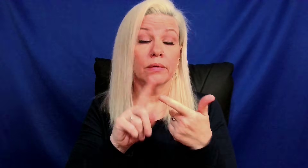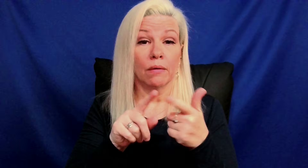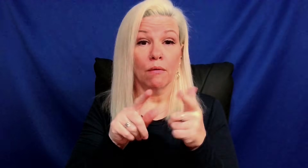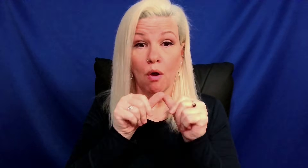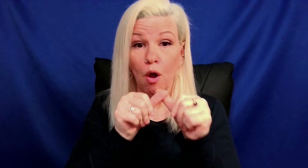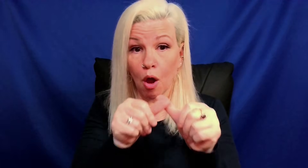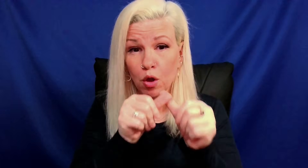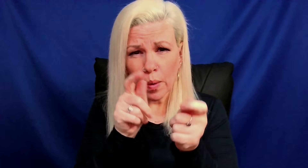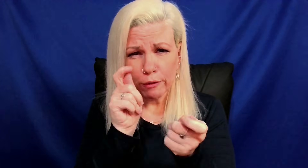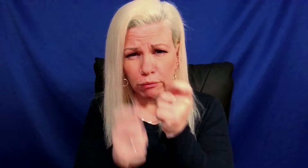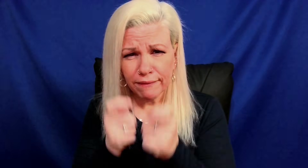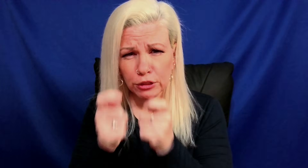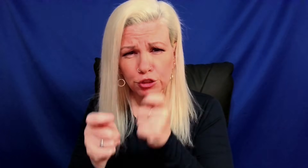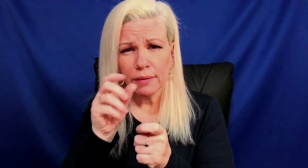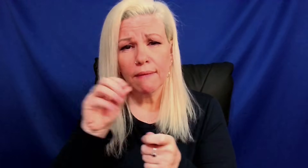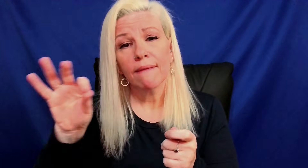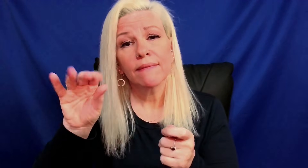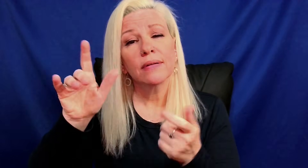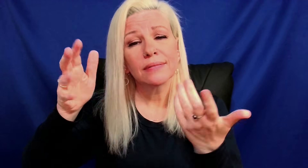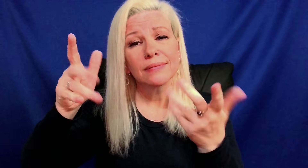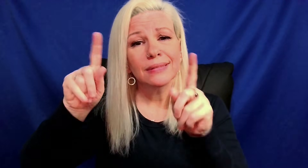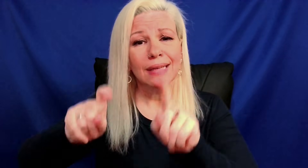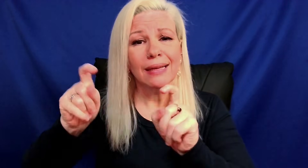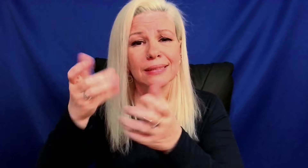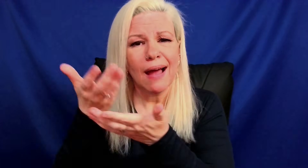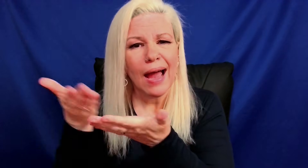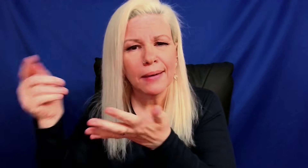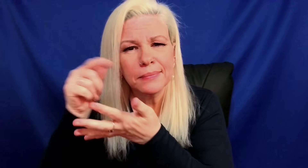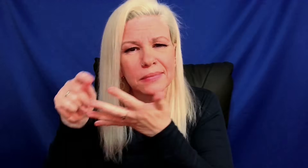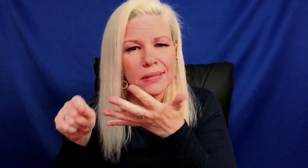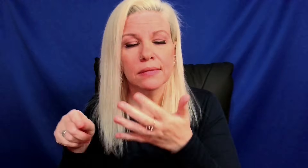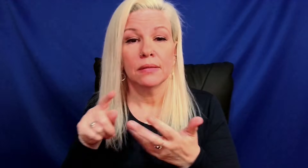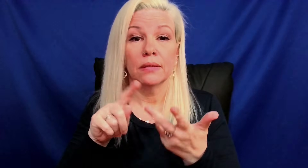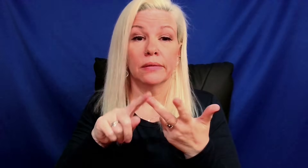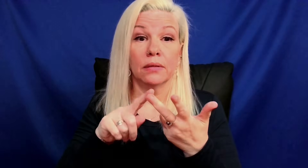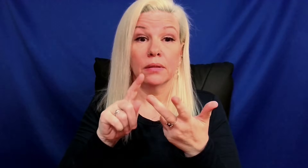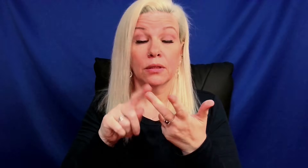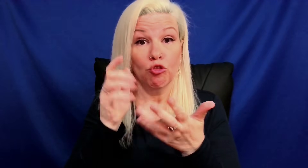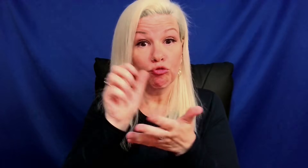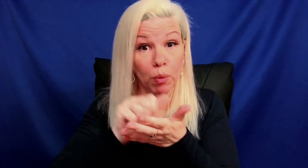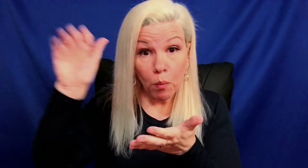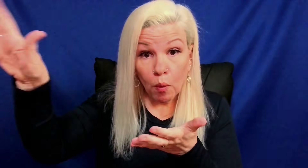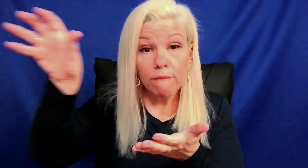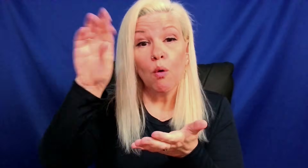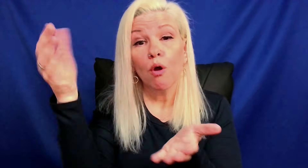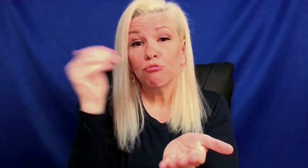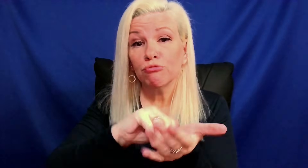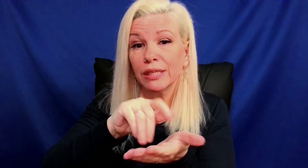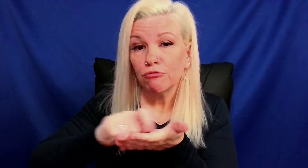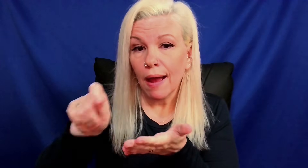Removal or rewriting of bias content. Updating practices as the field evolves.